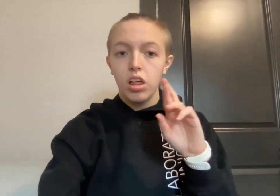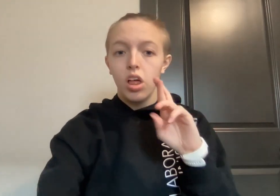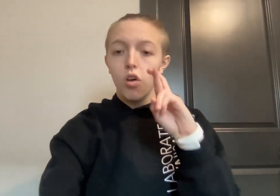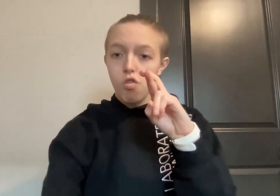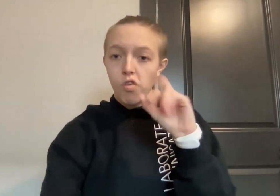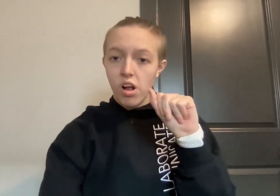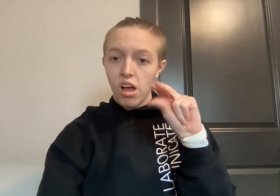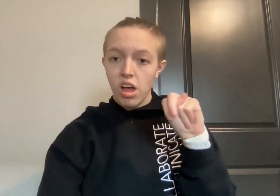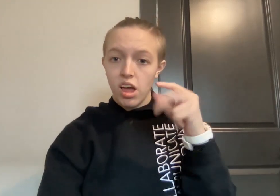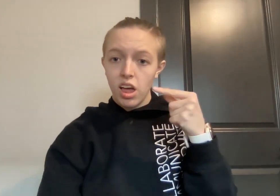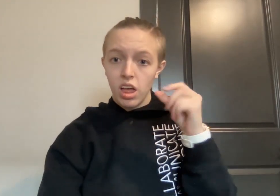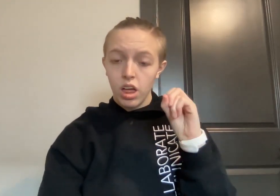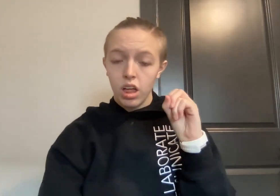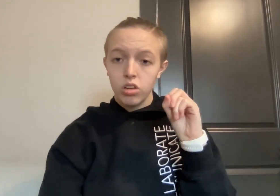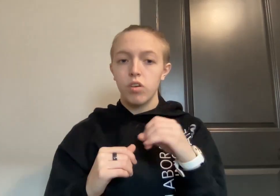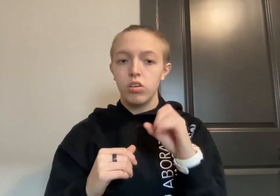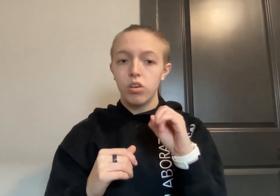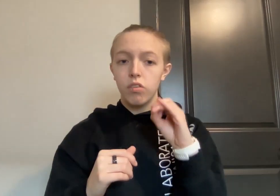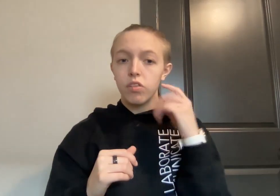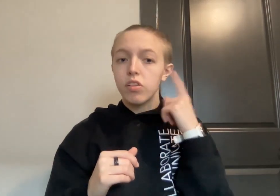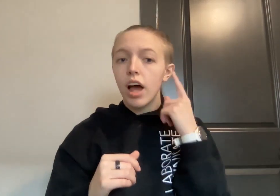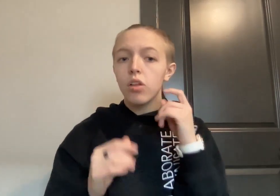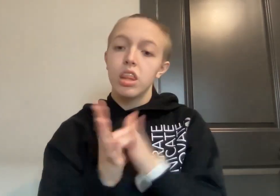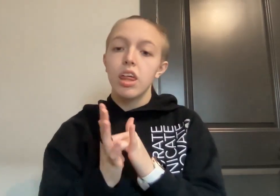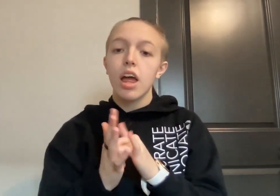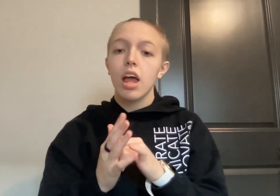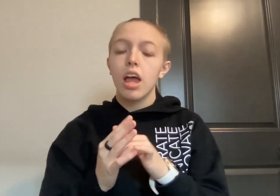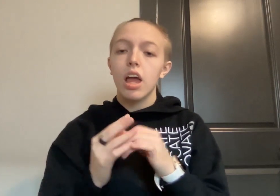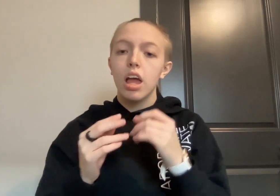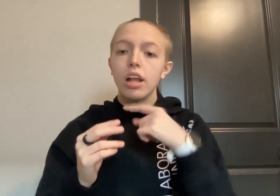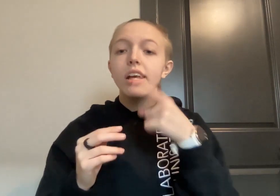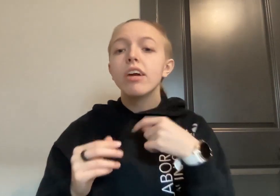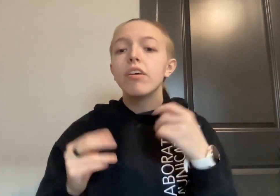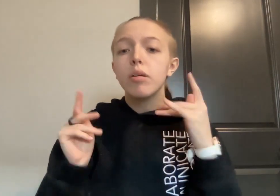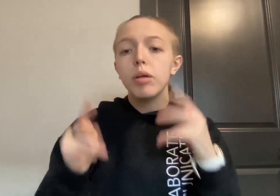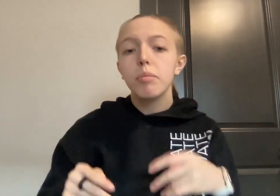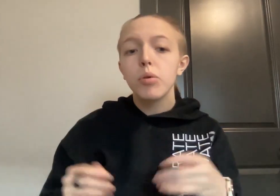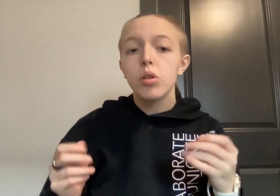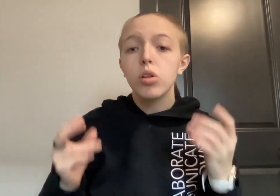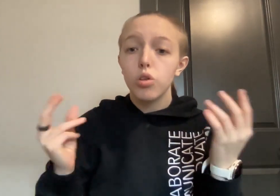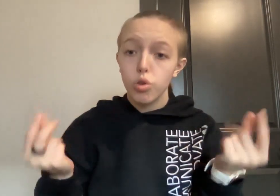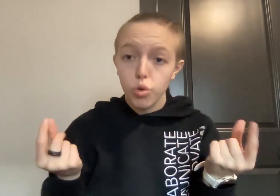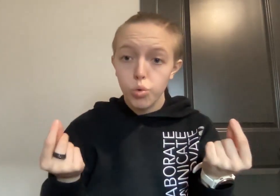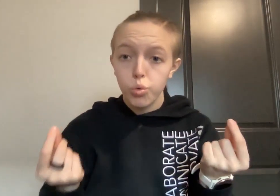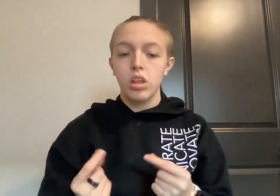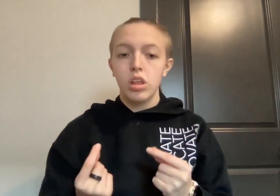range of sound that hearing people do